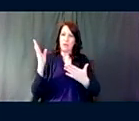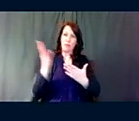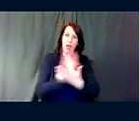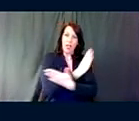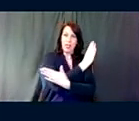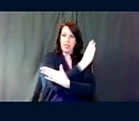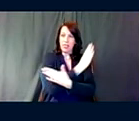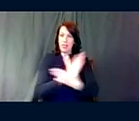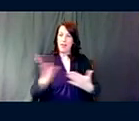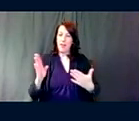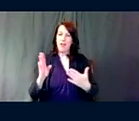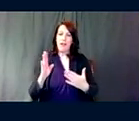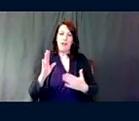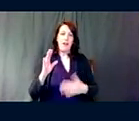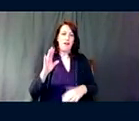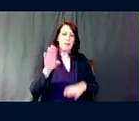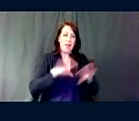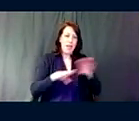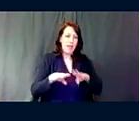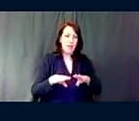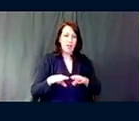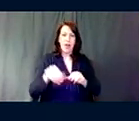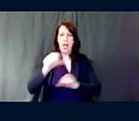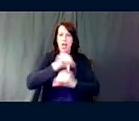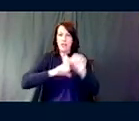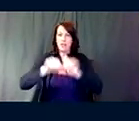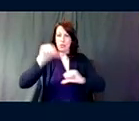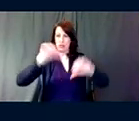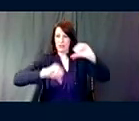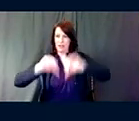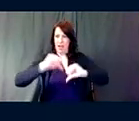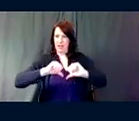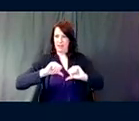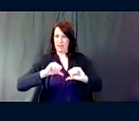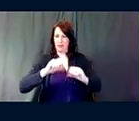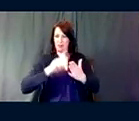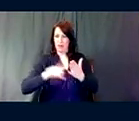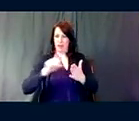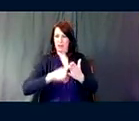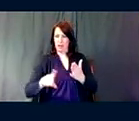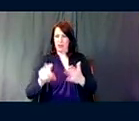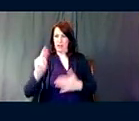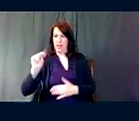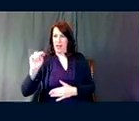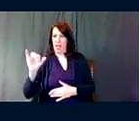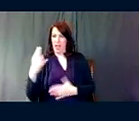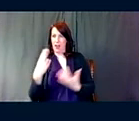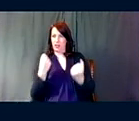SHOWS THE BREADTH OF BEHAVIORAL AND SOCIAL SCIENCE RESEARCH THAT